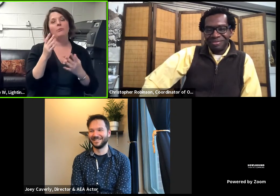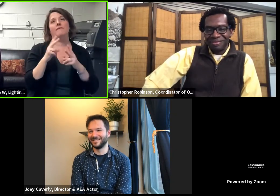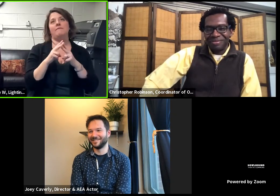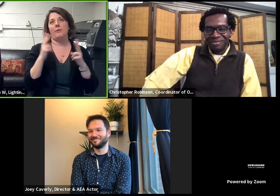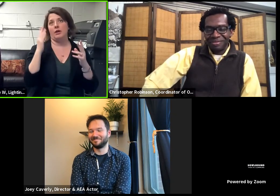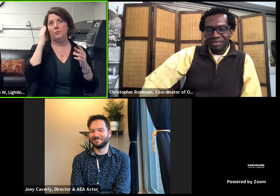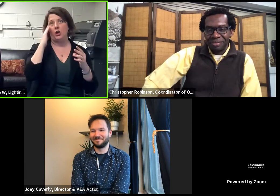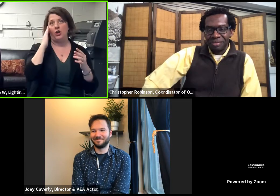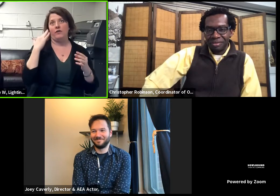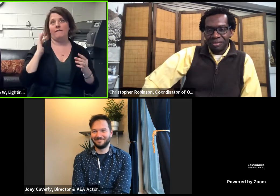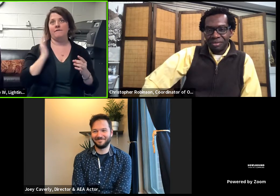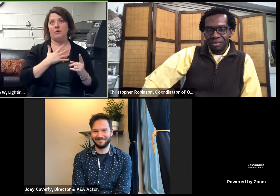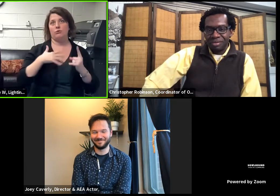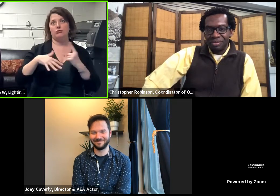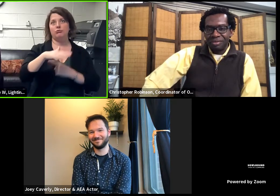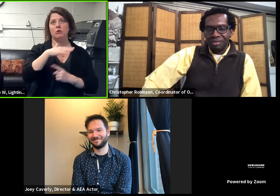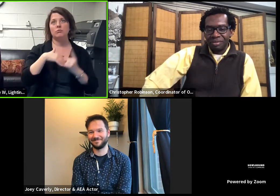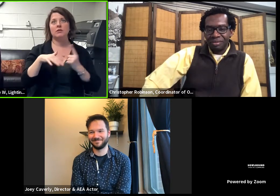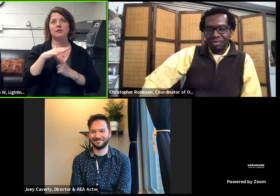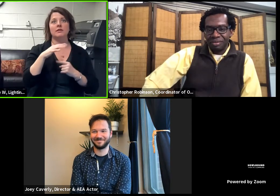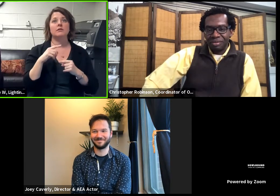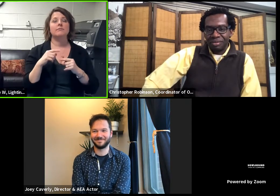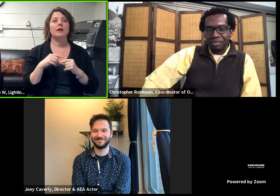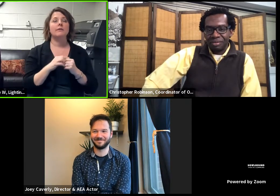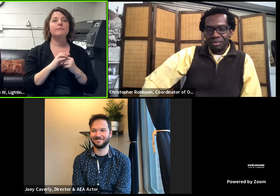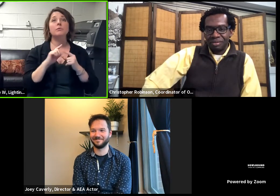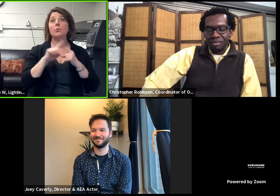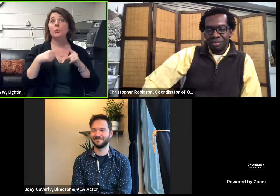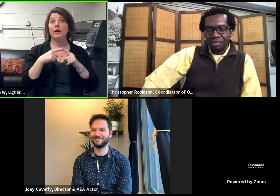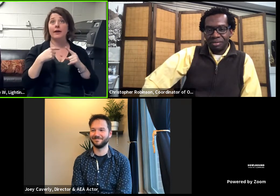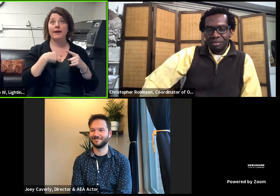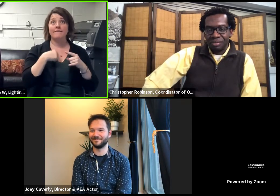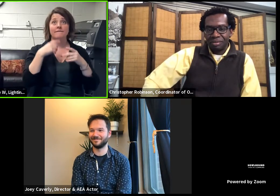Deaf people, we're hackers (chuckles), and we're very aware of our surroundings as individual.